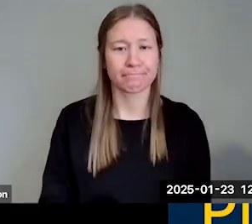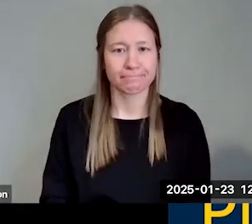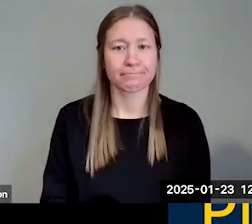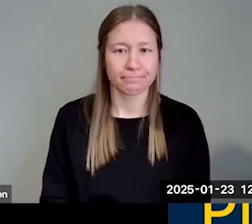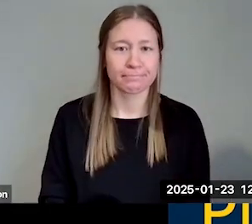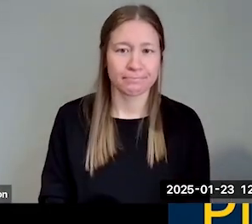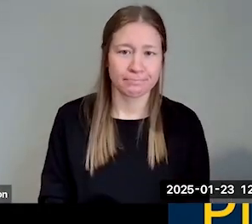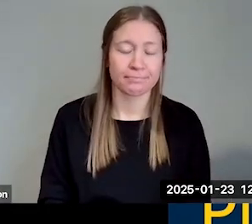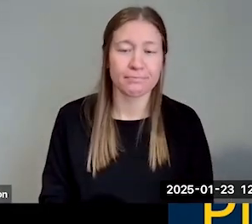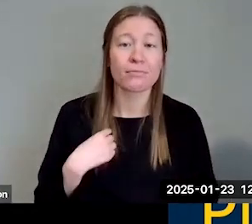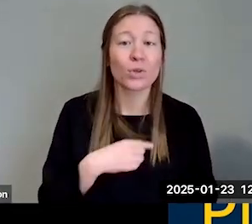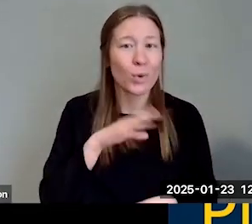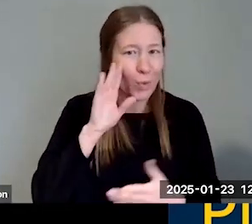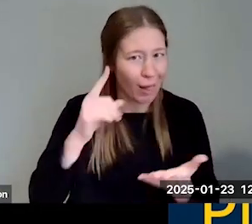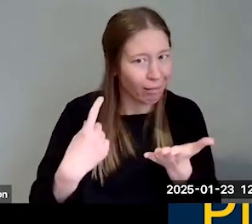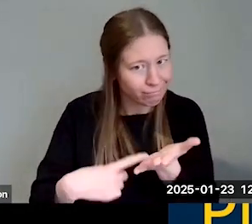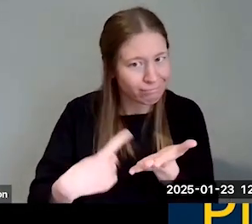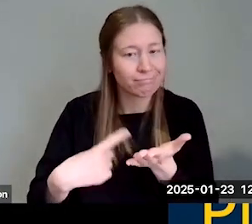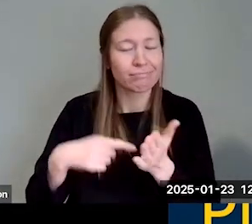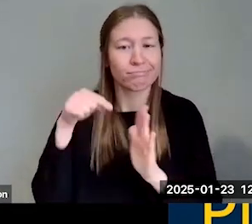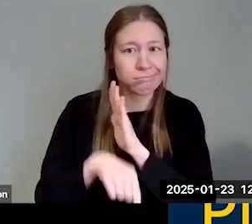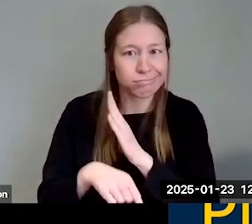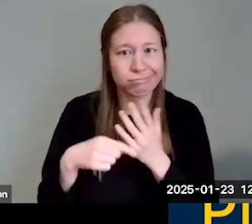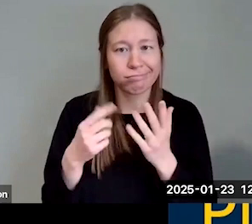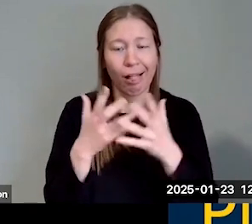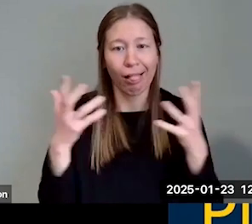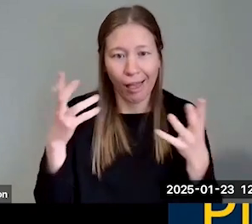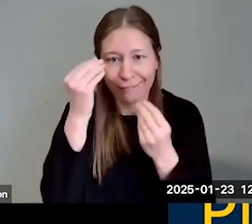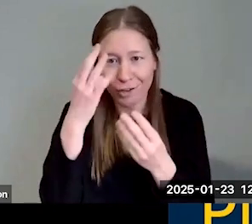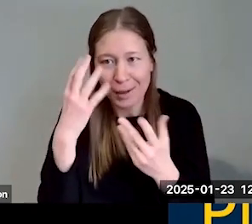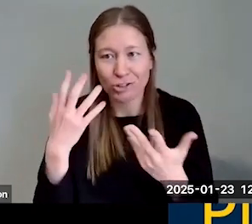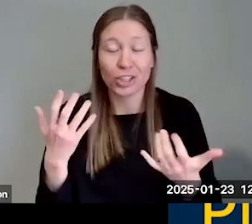Now, we will be covering a lot of information today and for many people it may be new